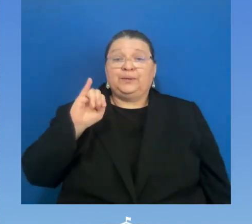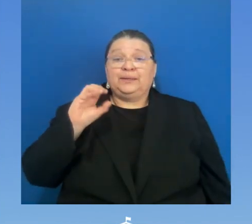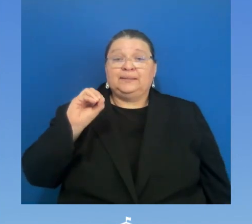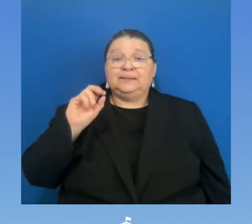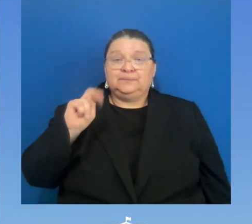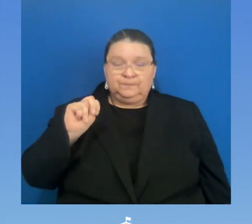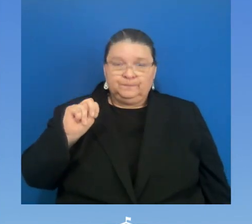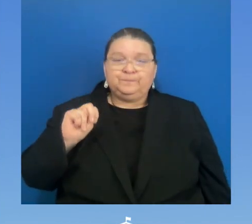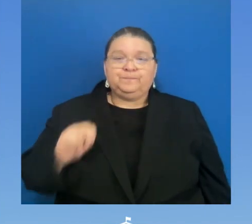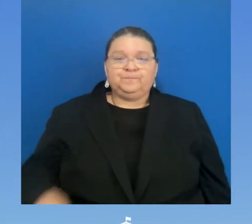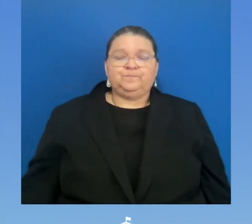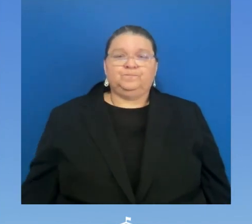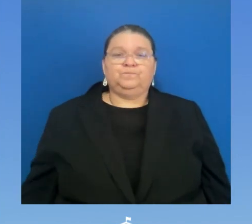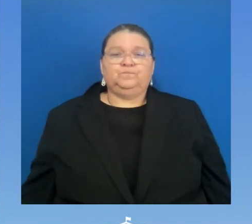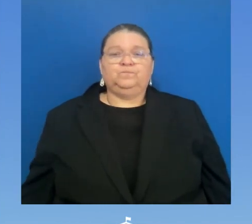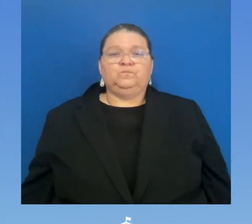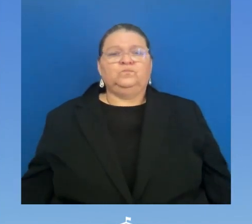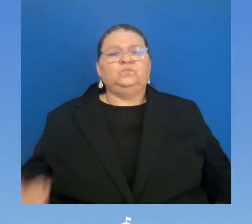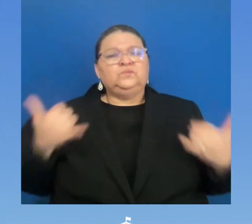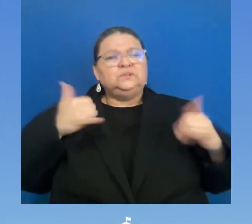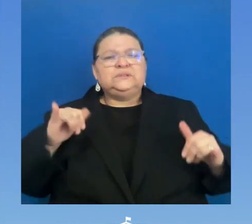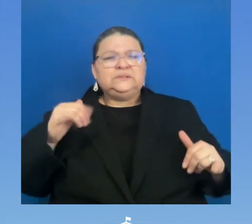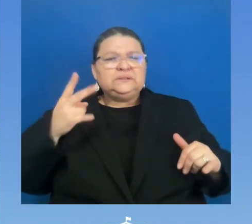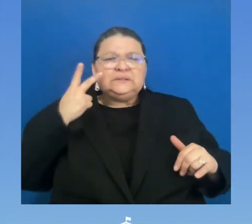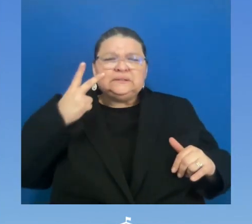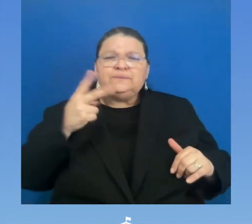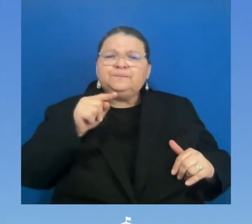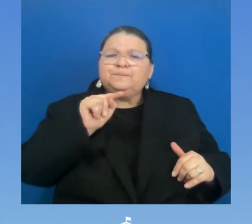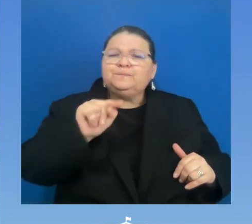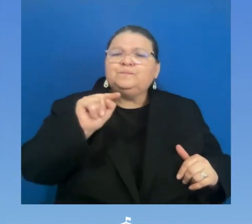throughout the workforce around women being underpaid.